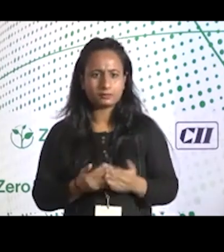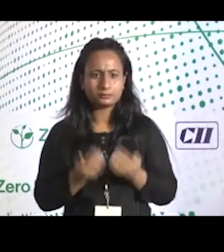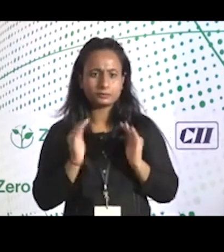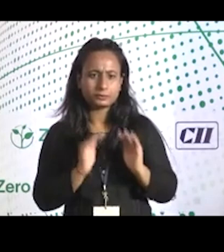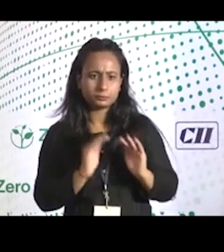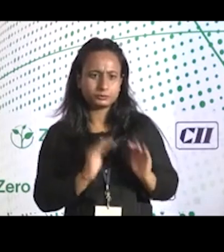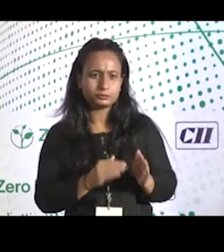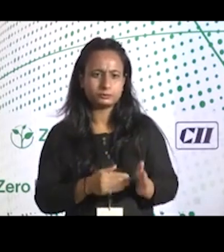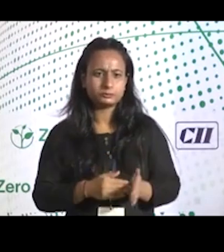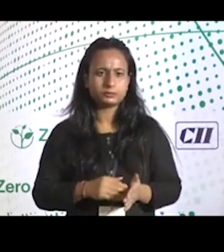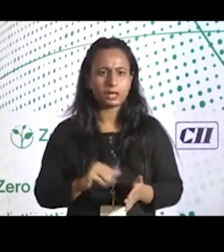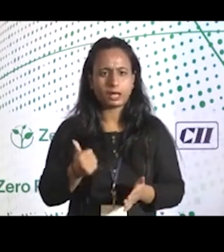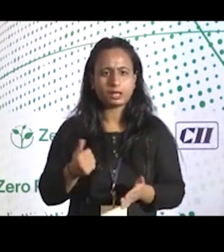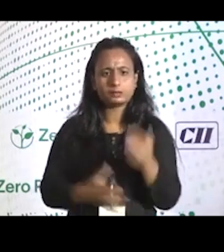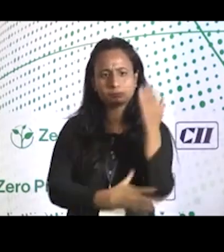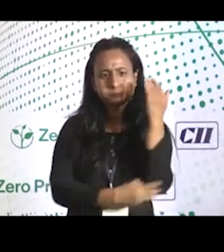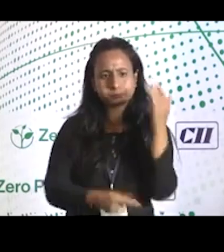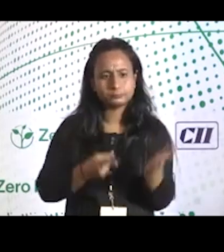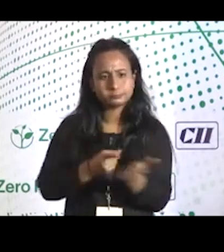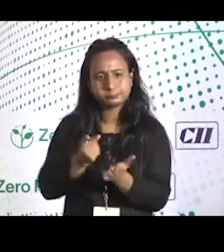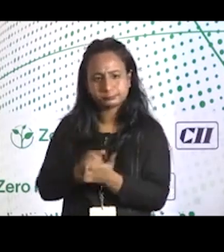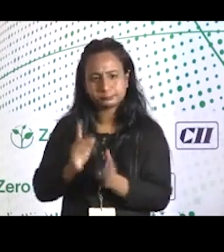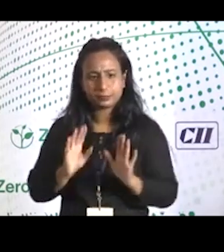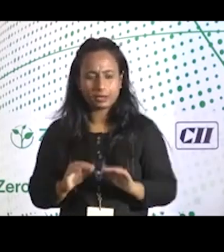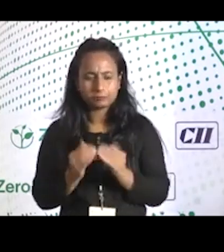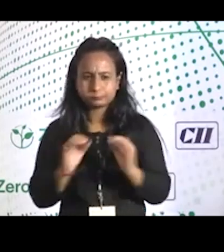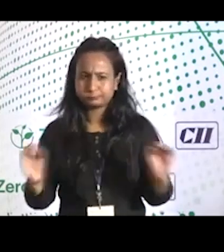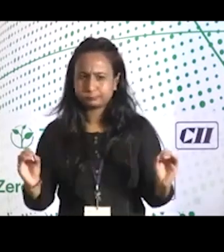I think what the last ten years has done is, you know, inclusion